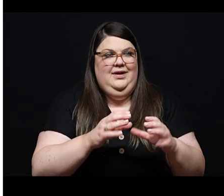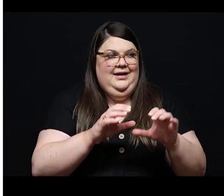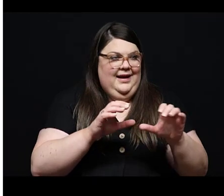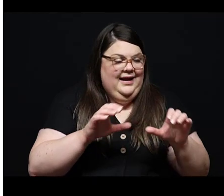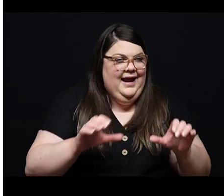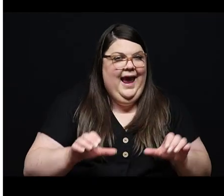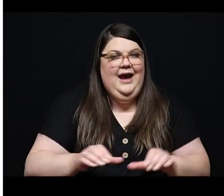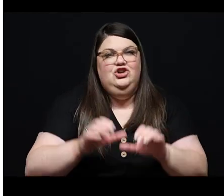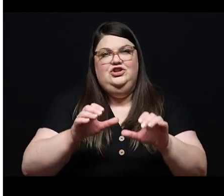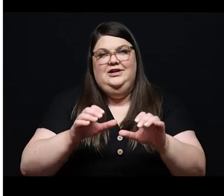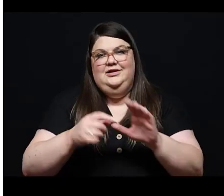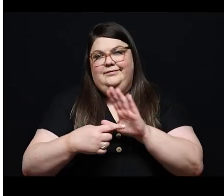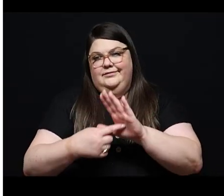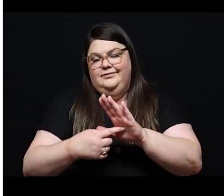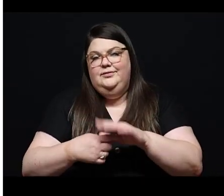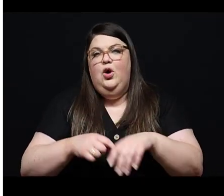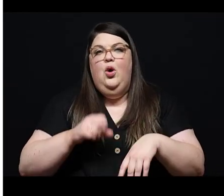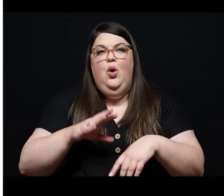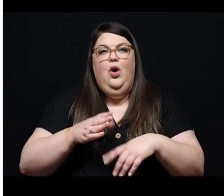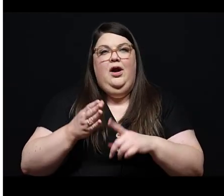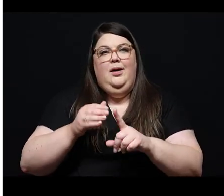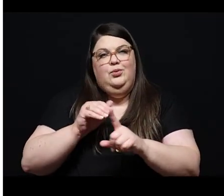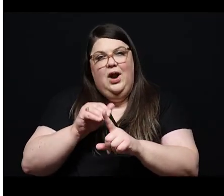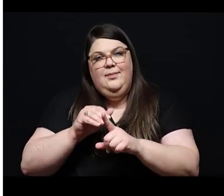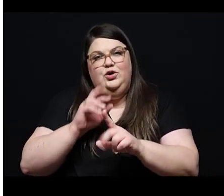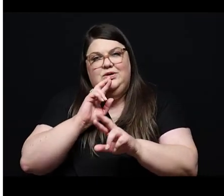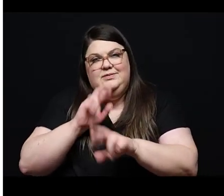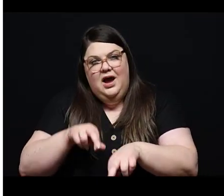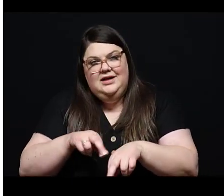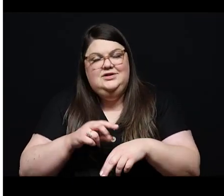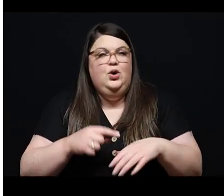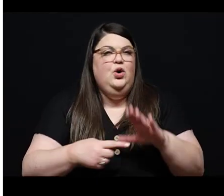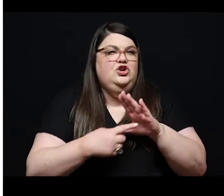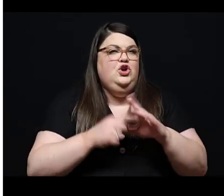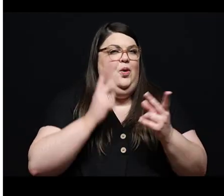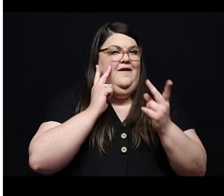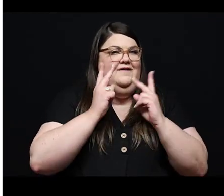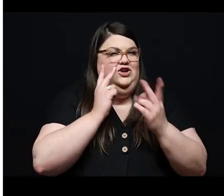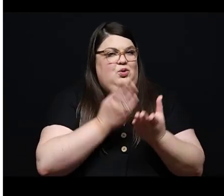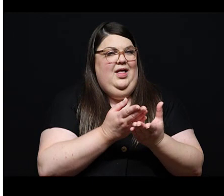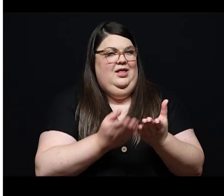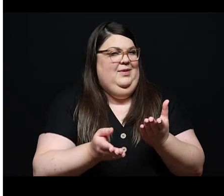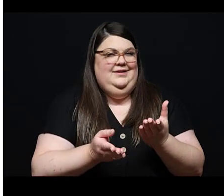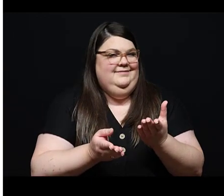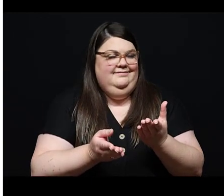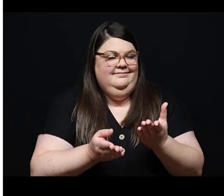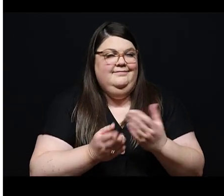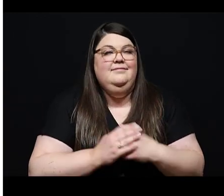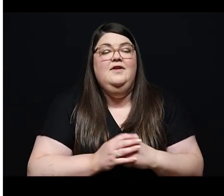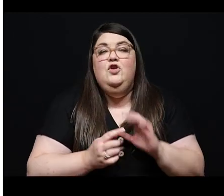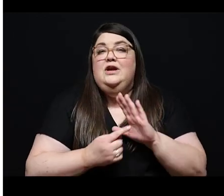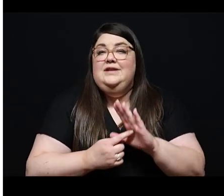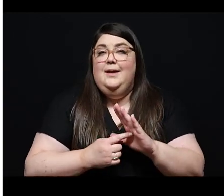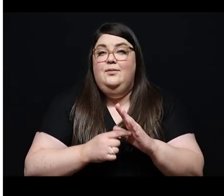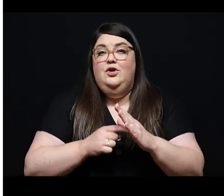prompt a response, or distinguish a visual element. For example, graphs may need textured